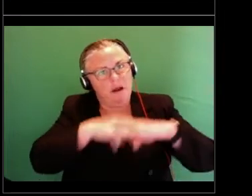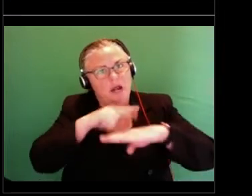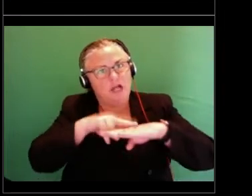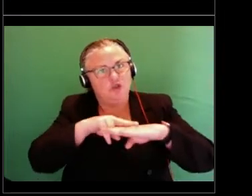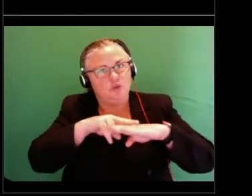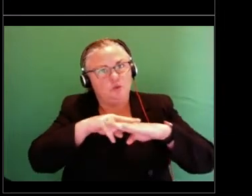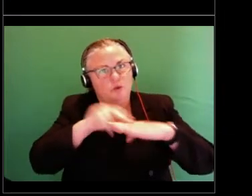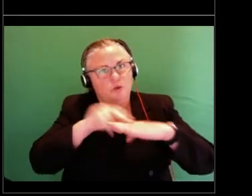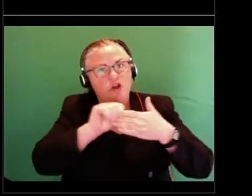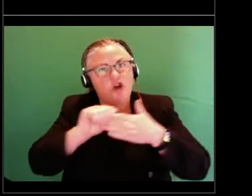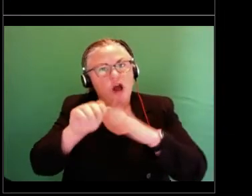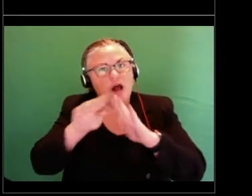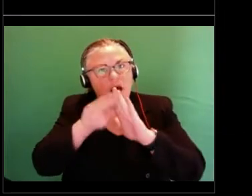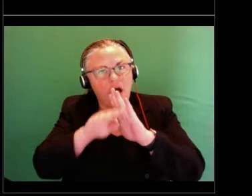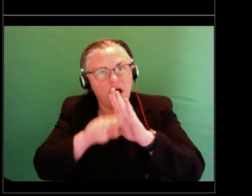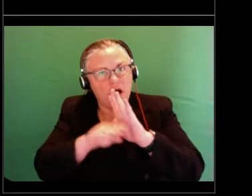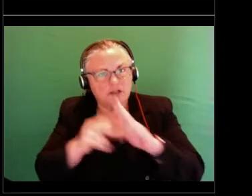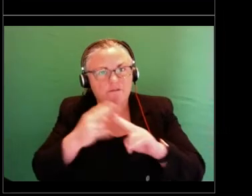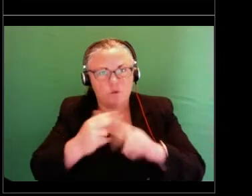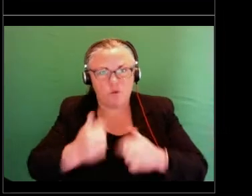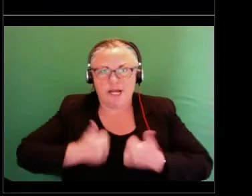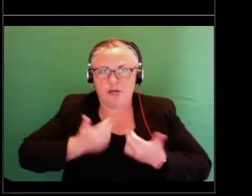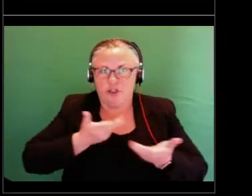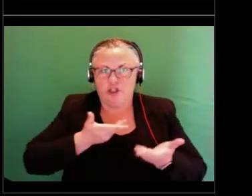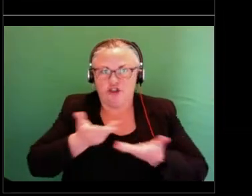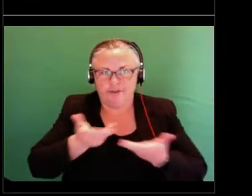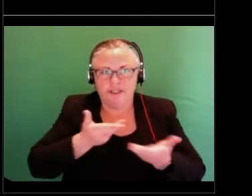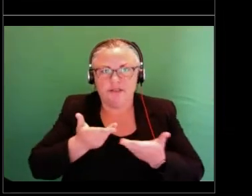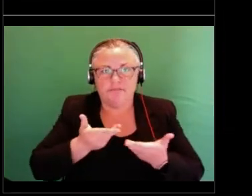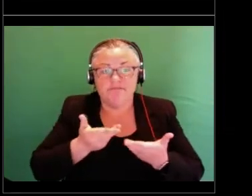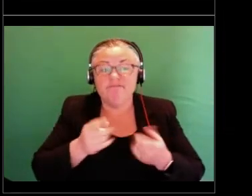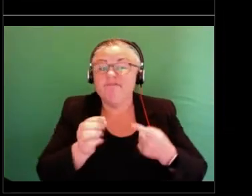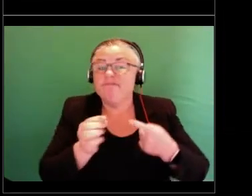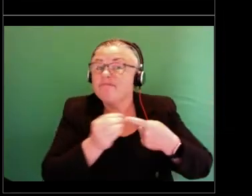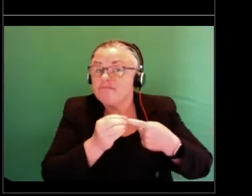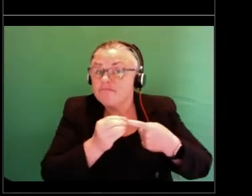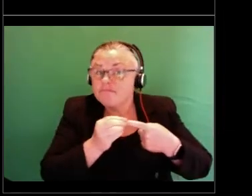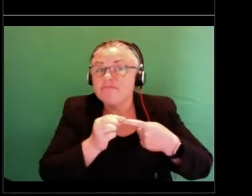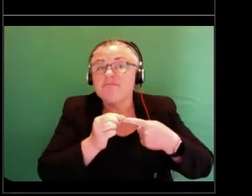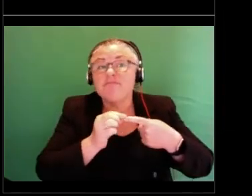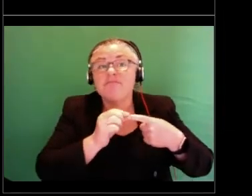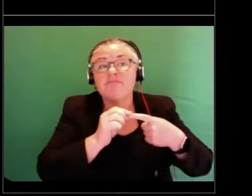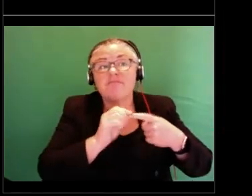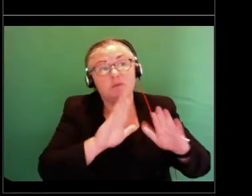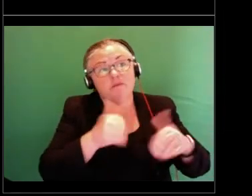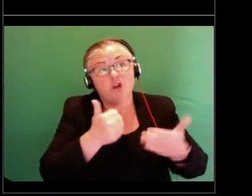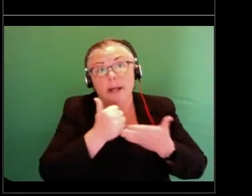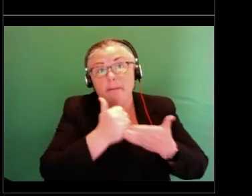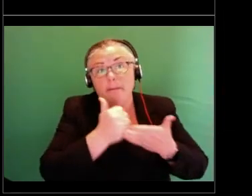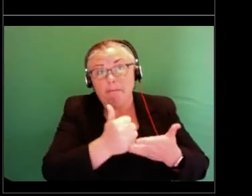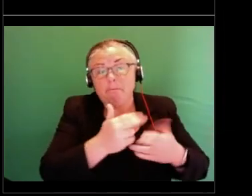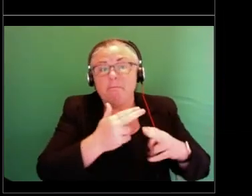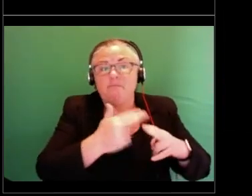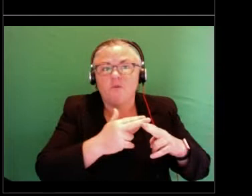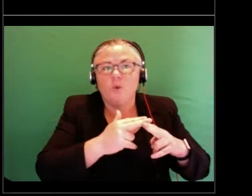remove child from the jurisdiction. Potentially to countries that may not have reciprocal arrangements in mace where you